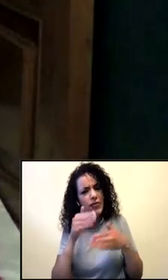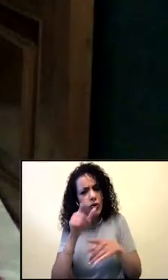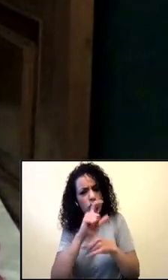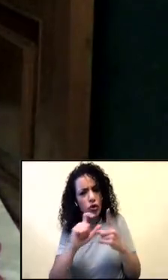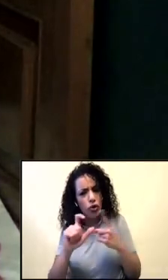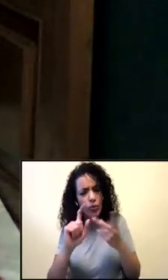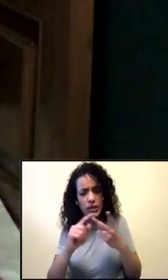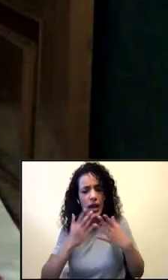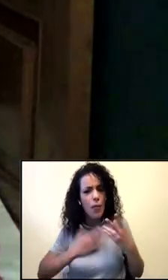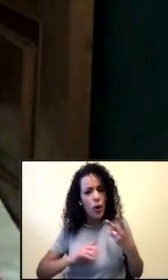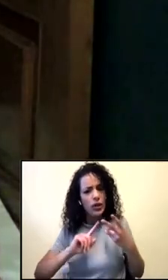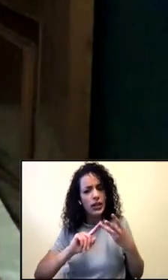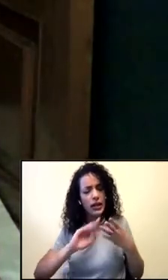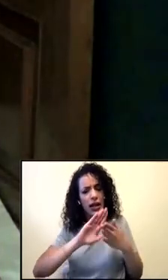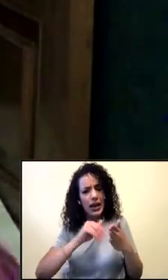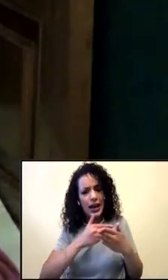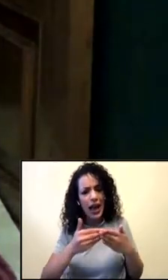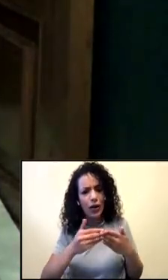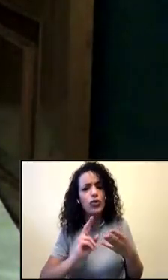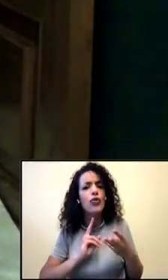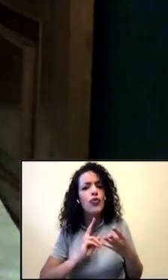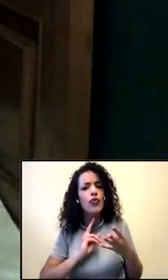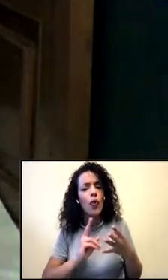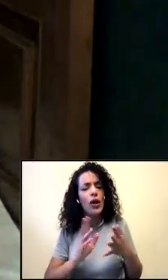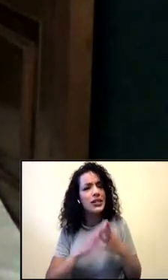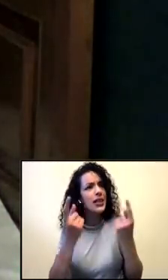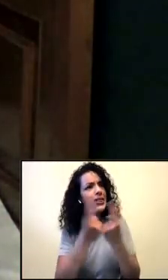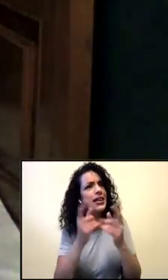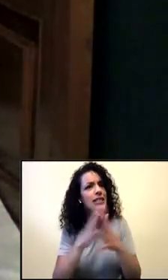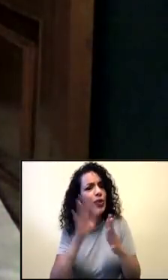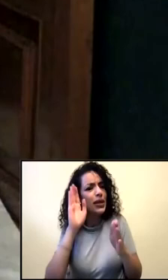and voice, and the way things sound and how you say them and how you pass them along. And